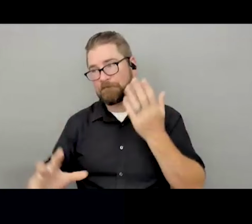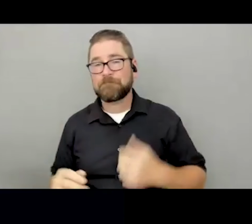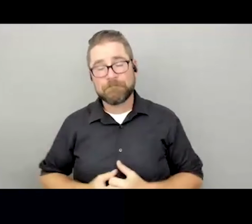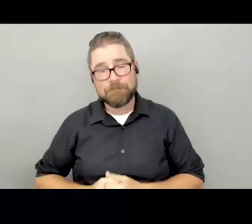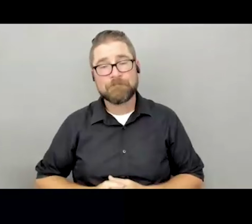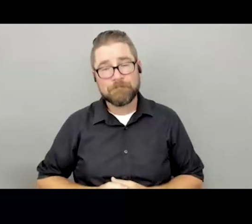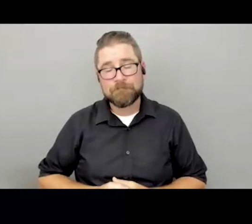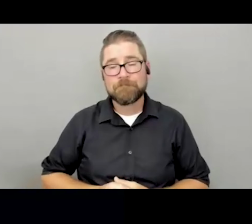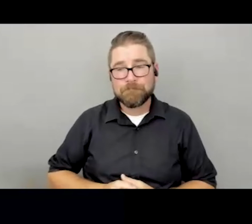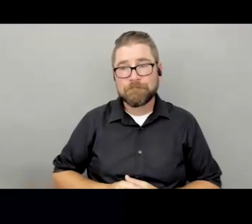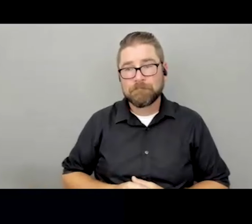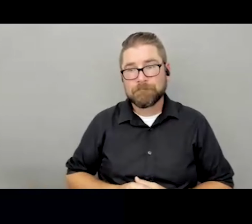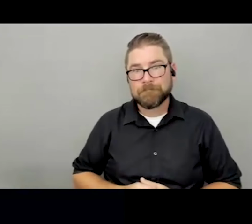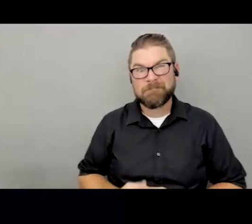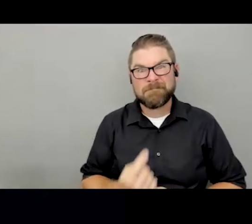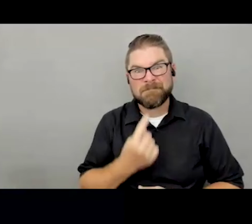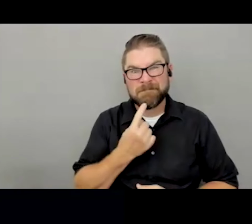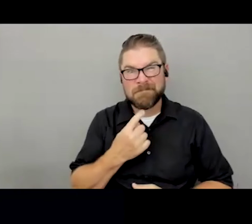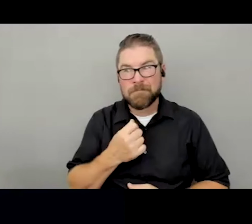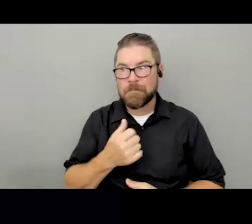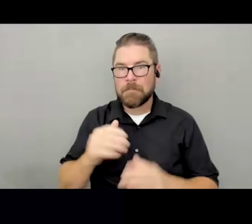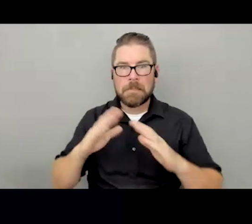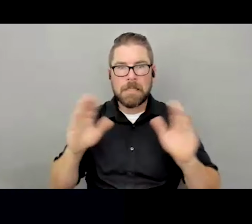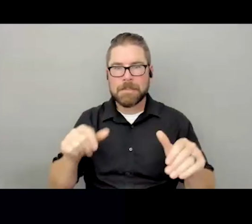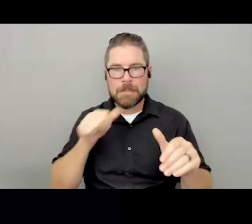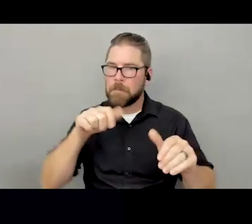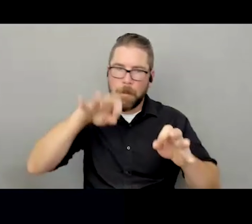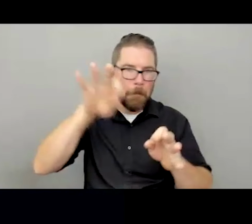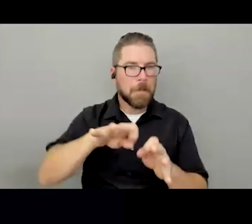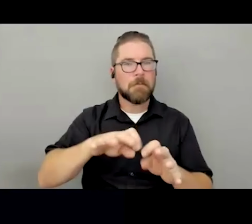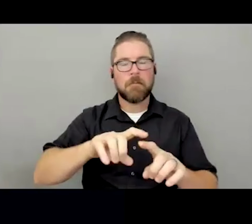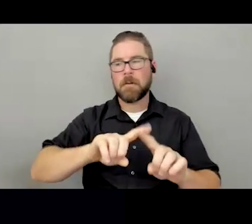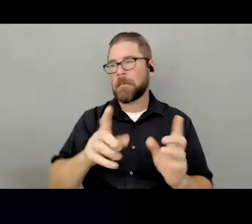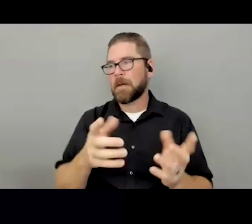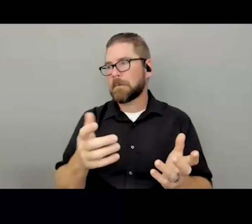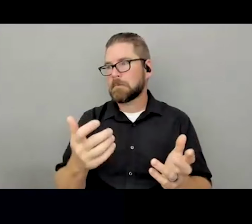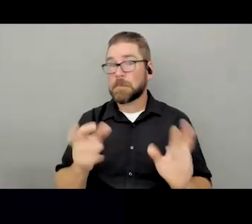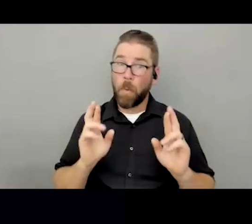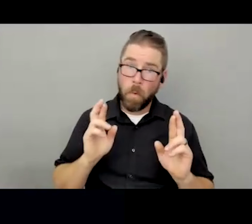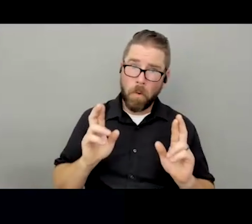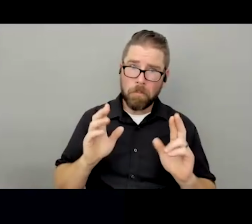So unfortunately it's not a perfect system. I don't think it will. Hopefully. I'm hoping that it will be at some point.